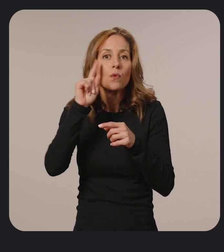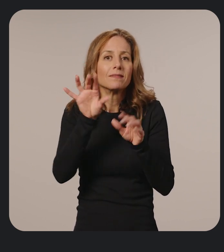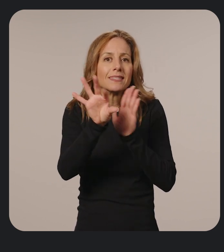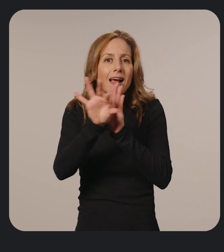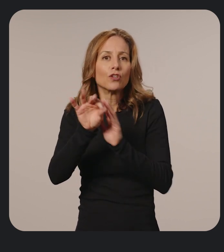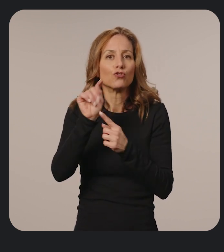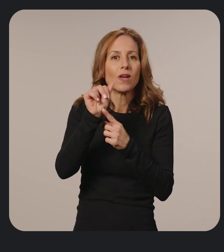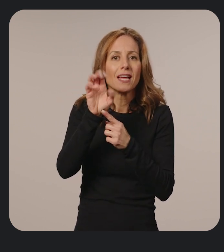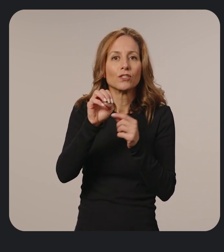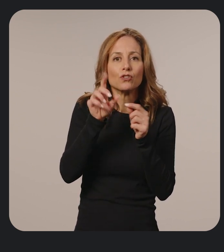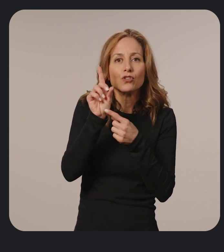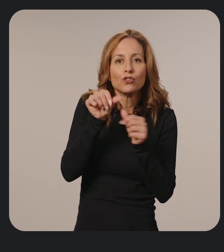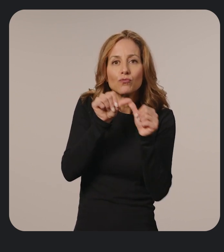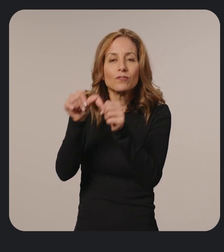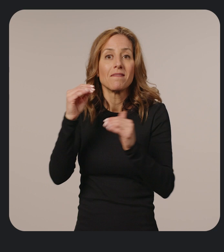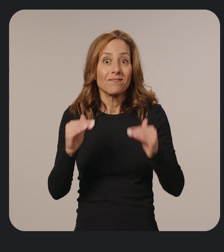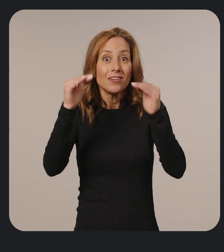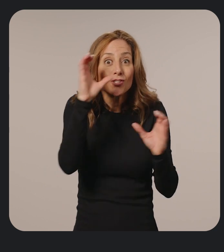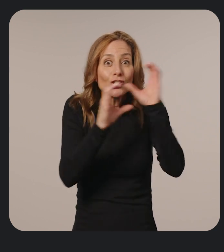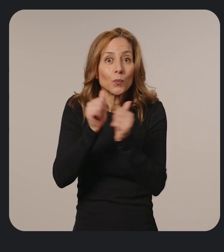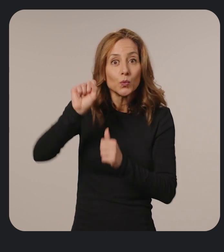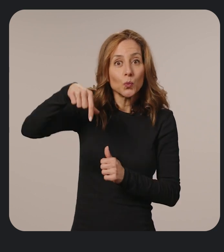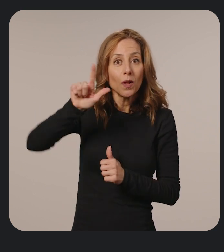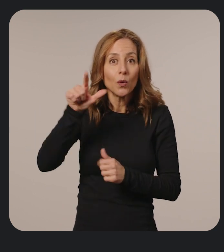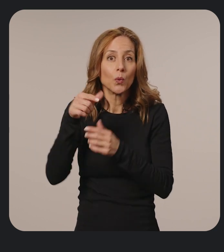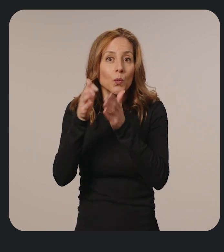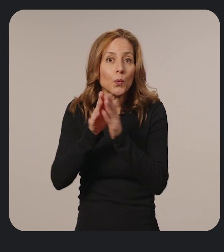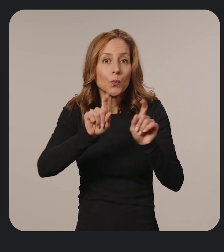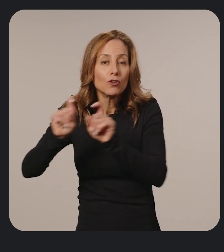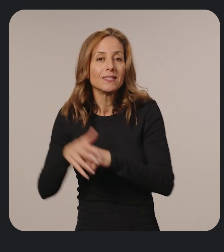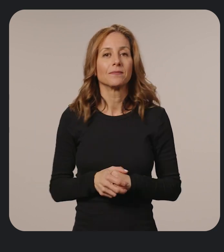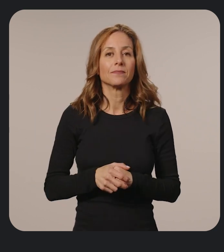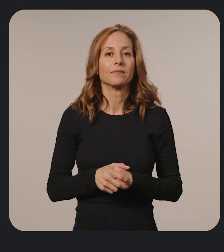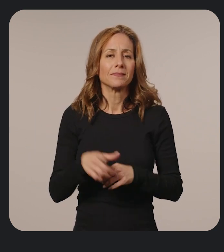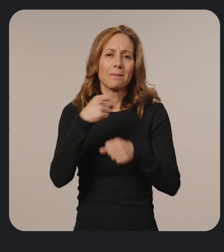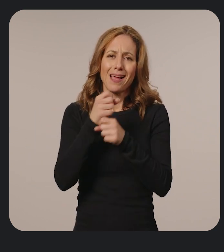for selecting a trace duration and advanced search with SQL queries.